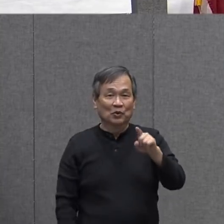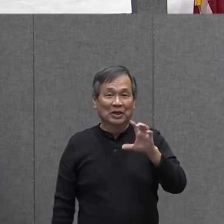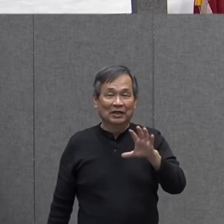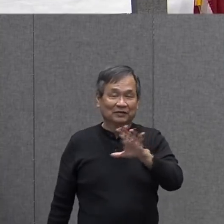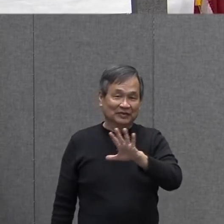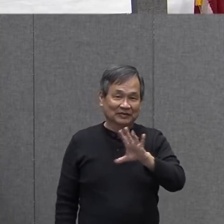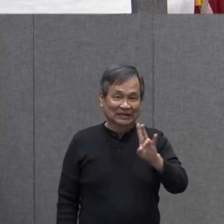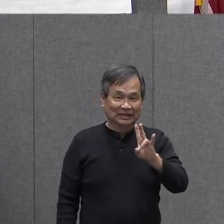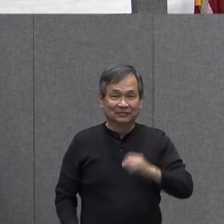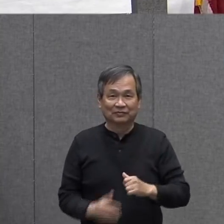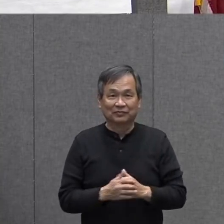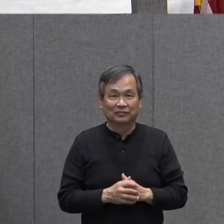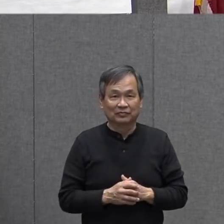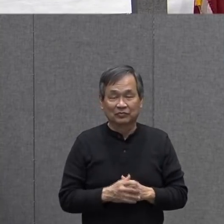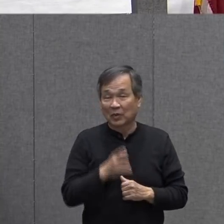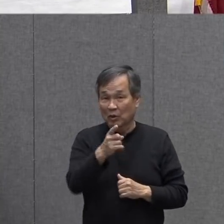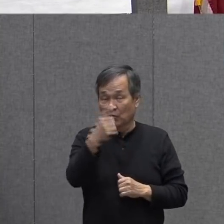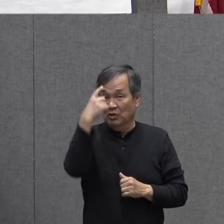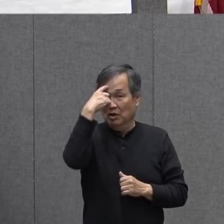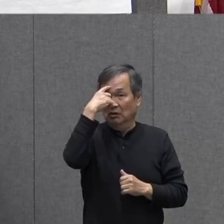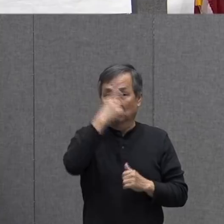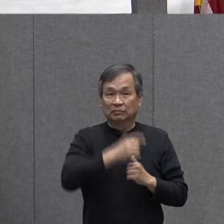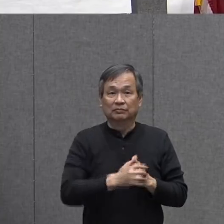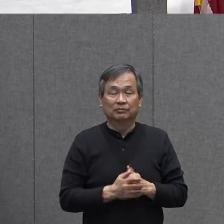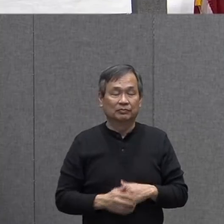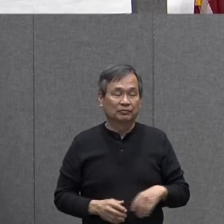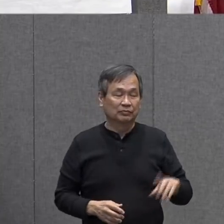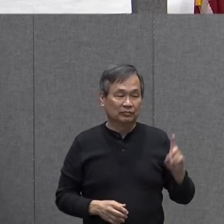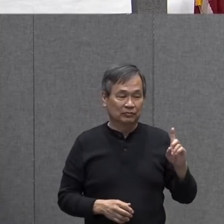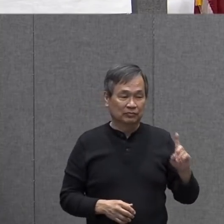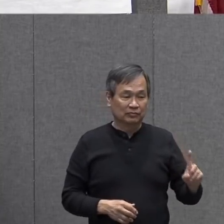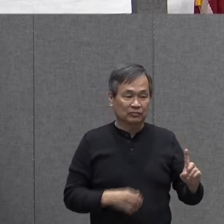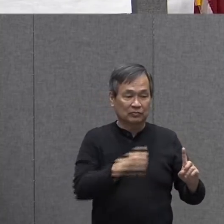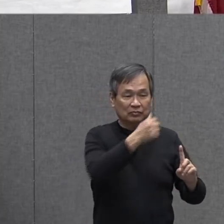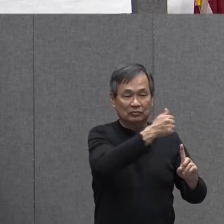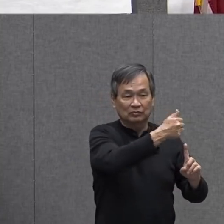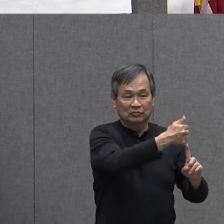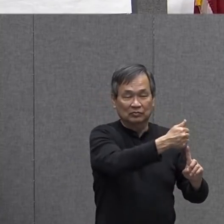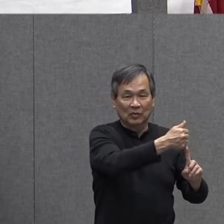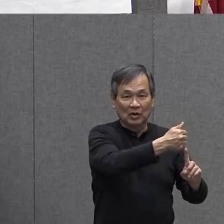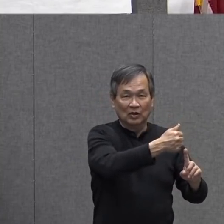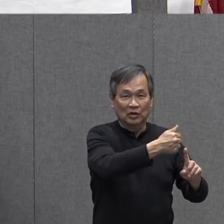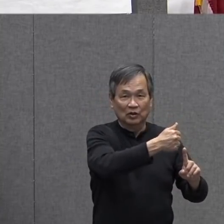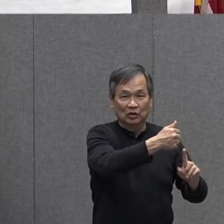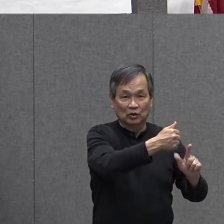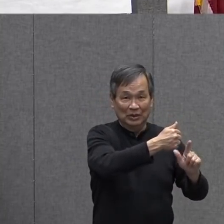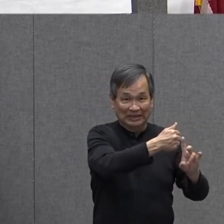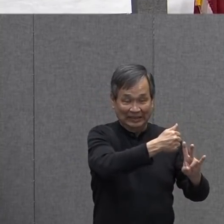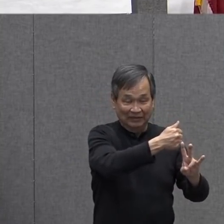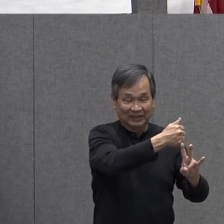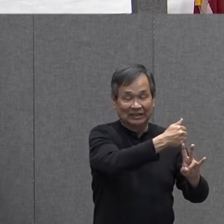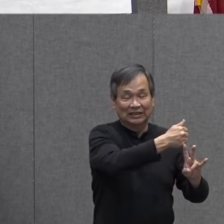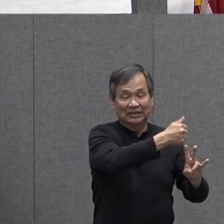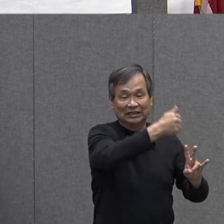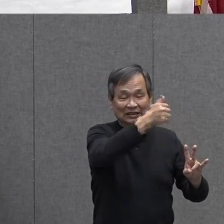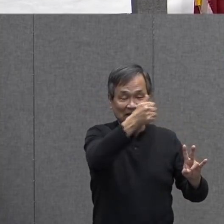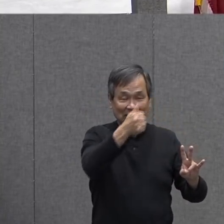and you might have thought about making two jumps of 10, right?